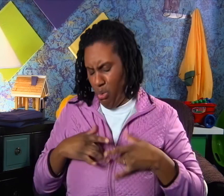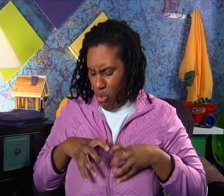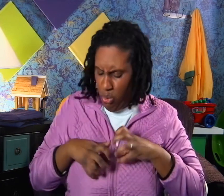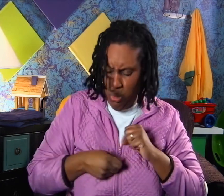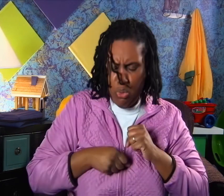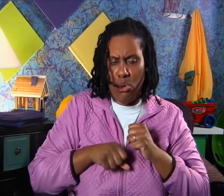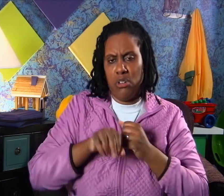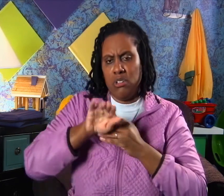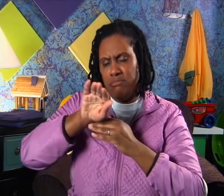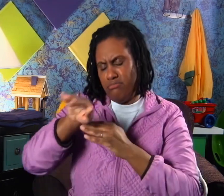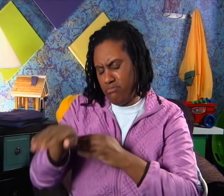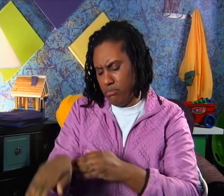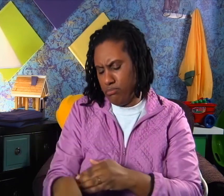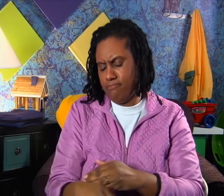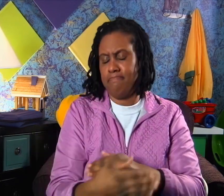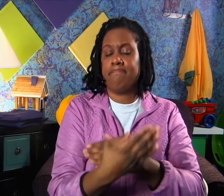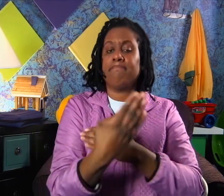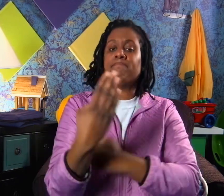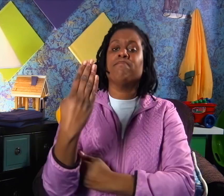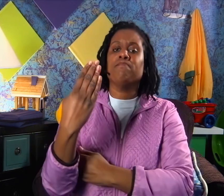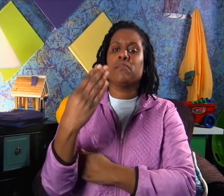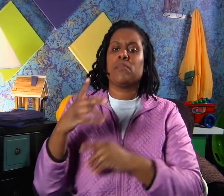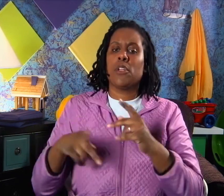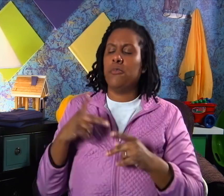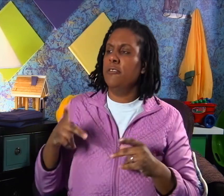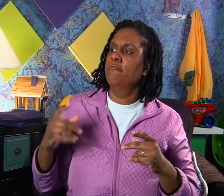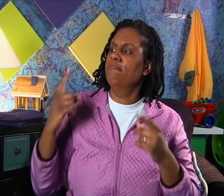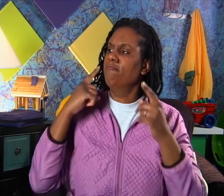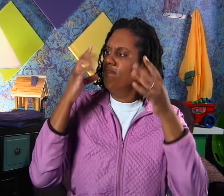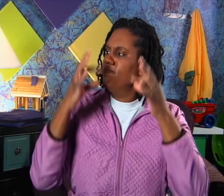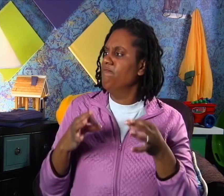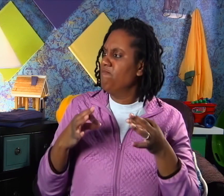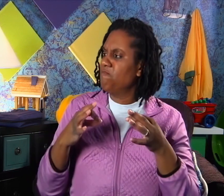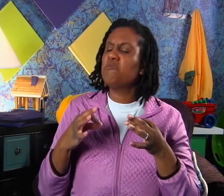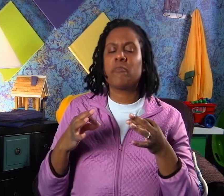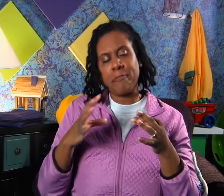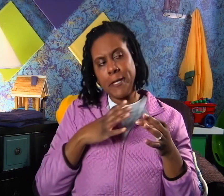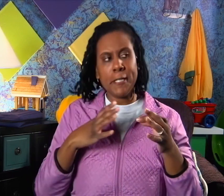WHEN THE PEOPLE HEARD THIS, THEY WERE REALLY SAD AND CRIED. THE NEXT MORNING,